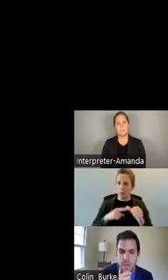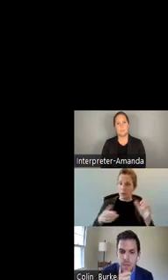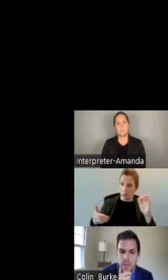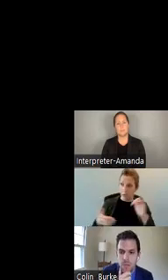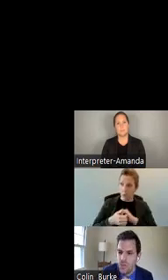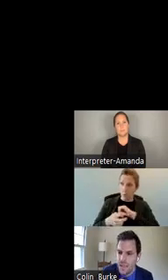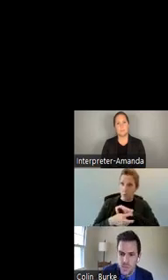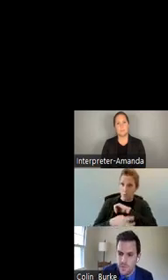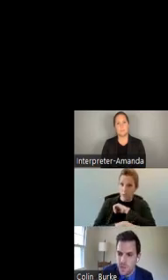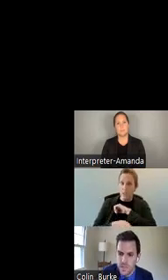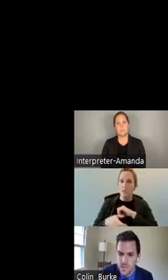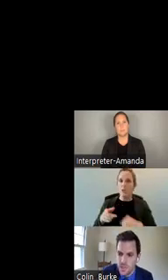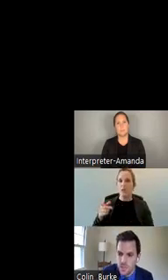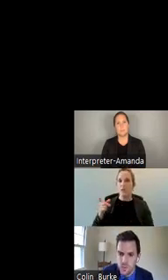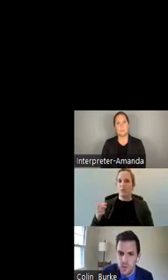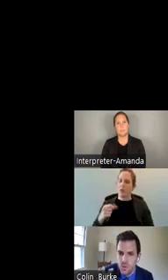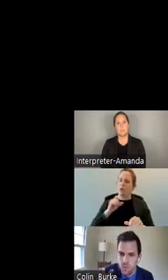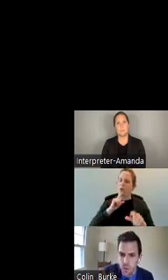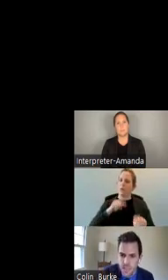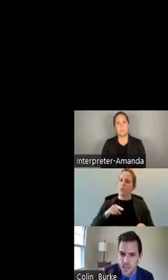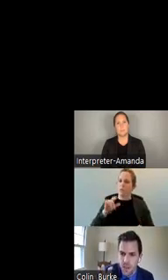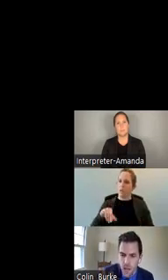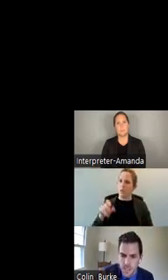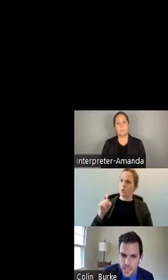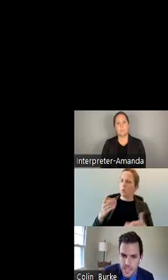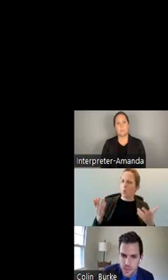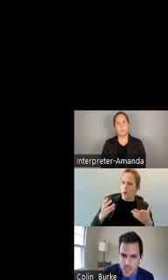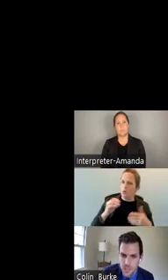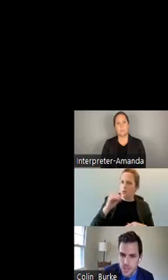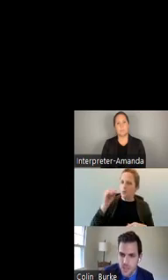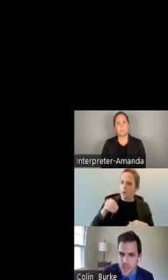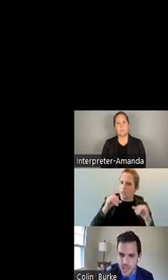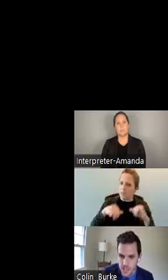um trying to answer that very basic question what are the rates of common psychiatric conditions and